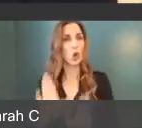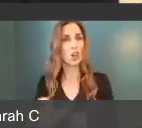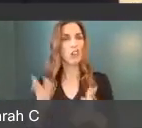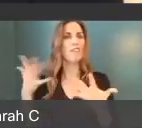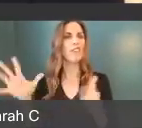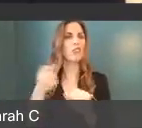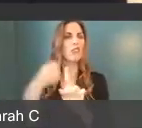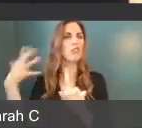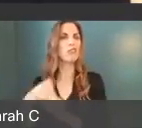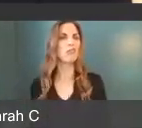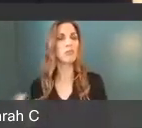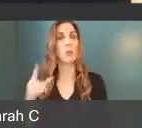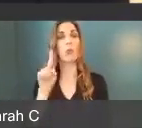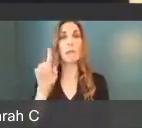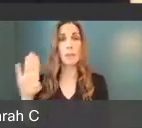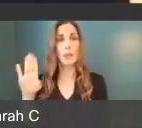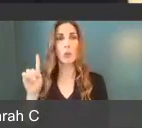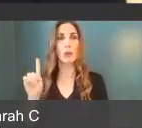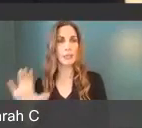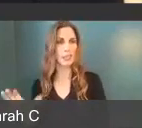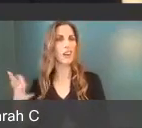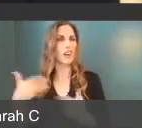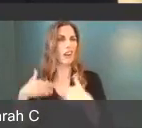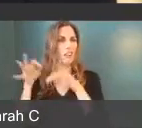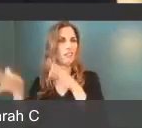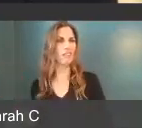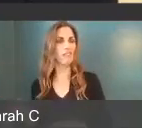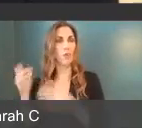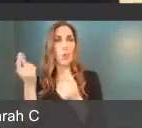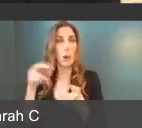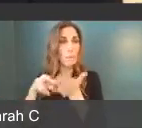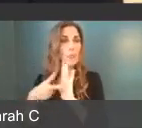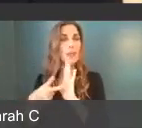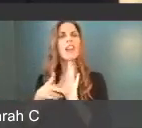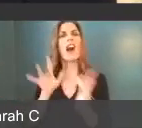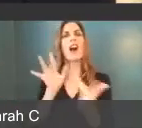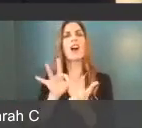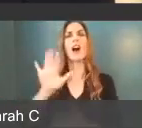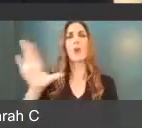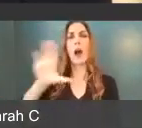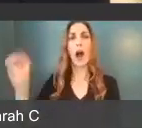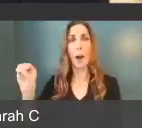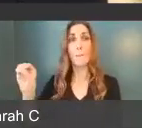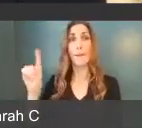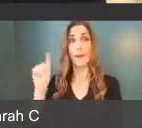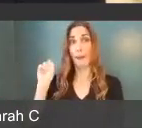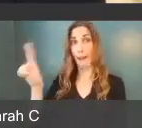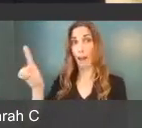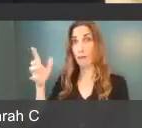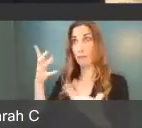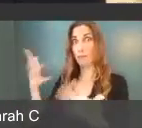should contact their employer to see if they have completed the Pre-Screening for Healthcare Agency